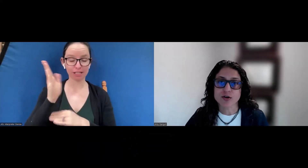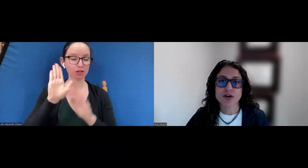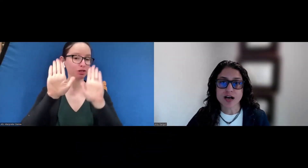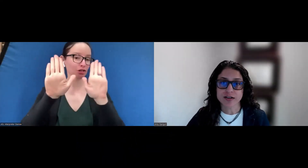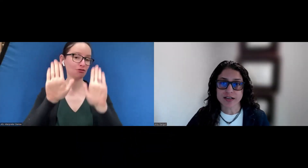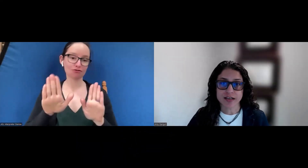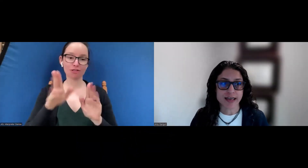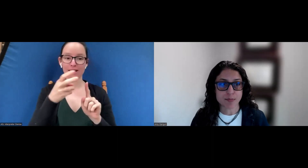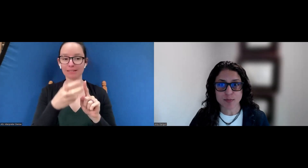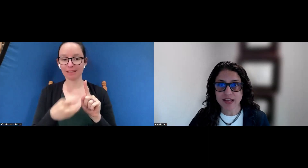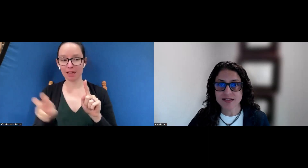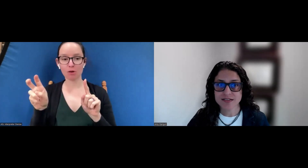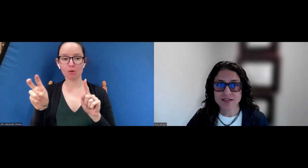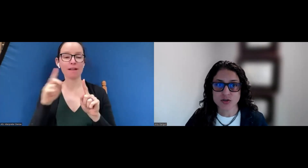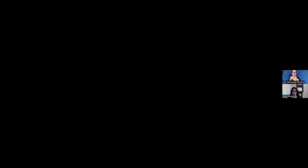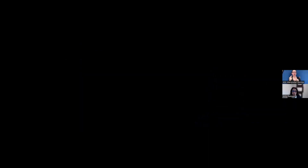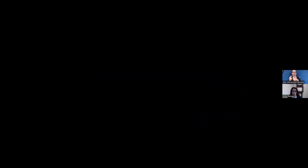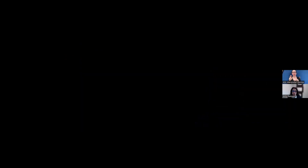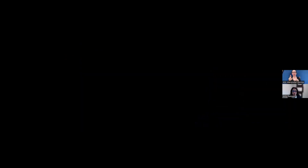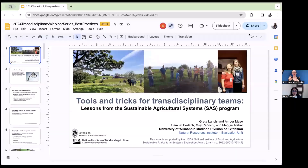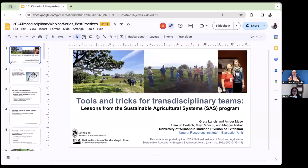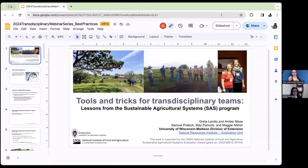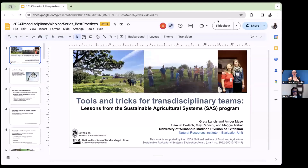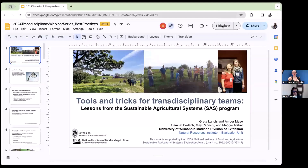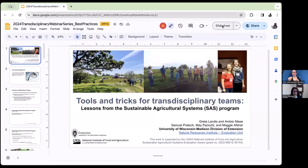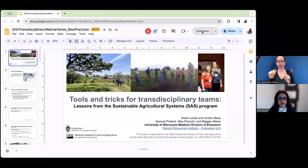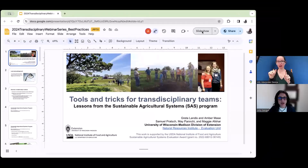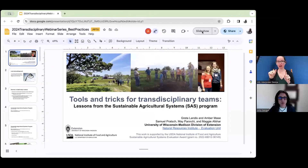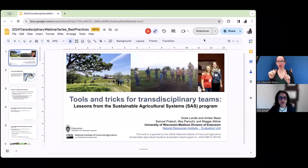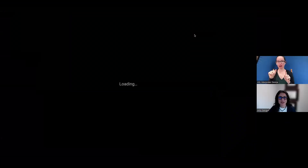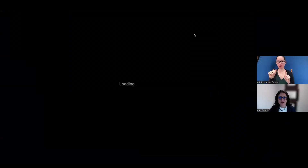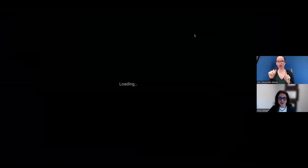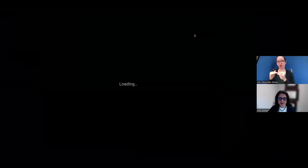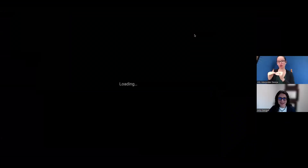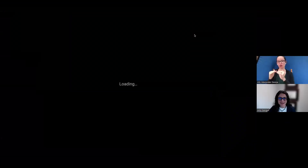her colleague Amber Mays to share what they're learning.